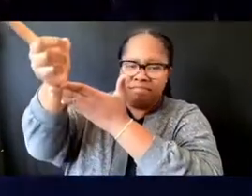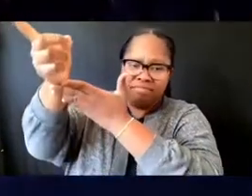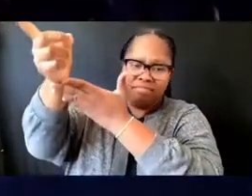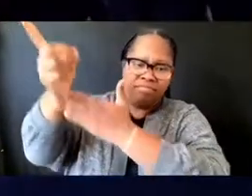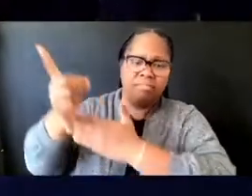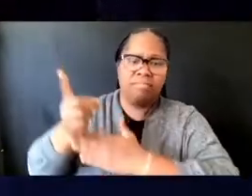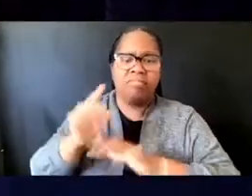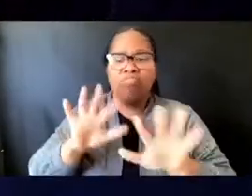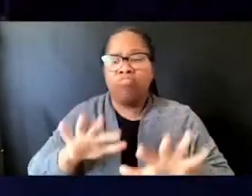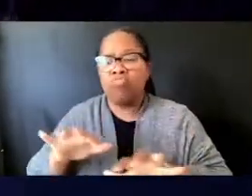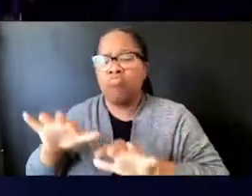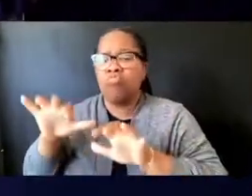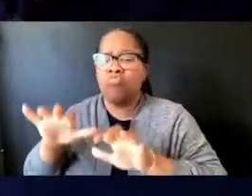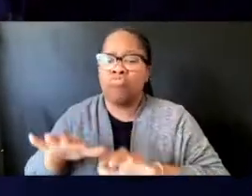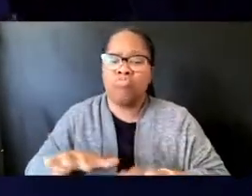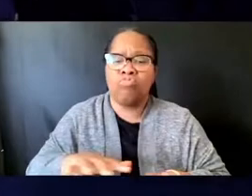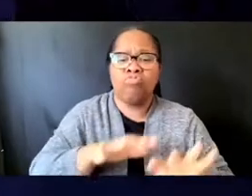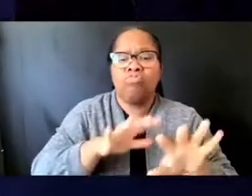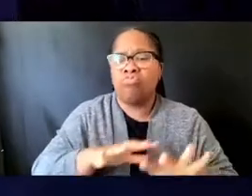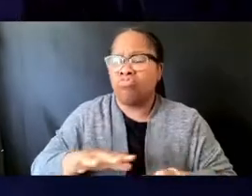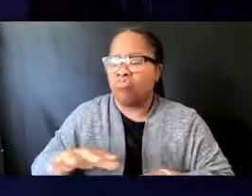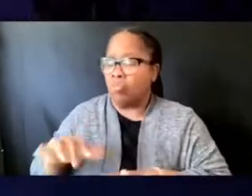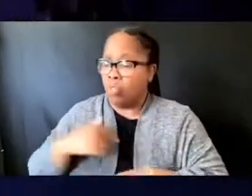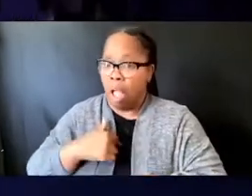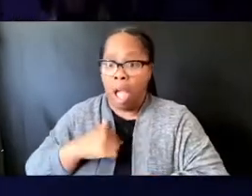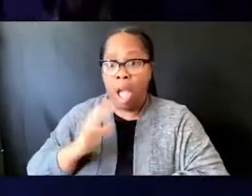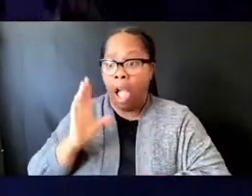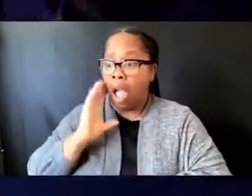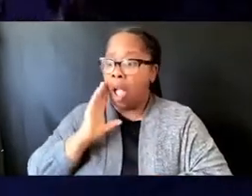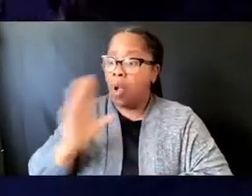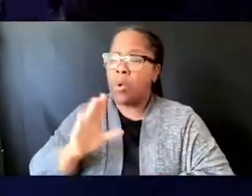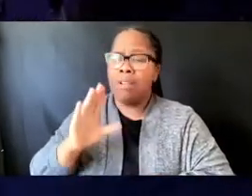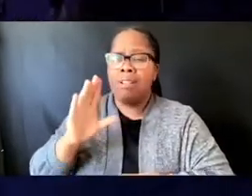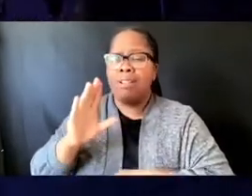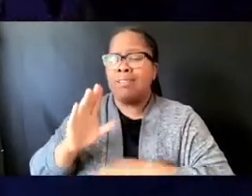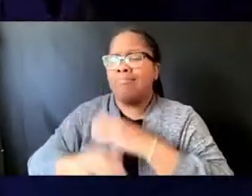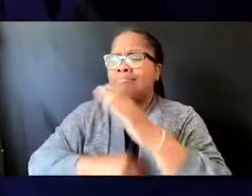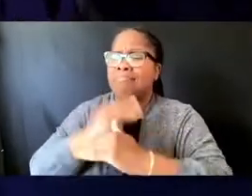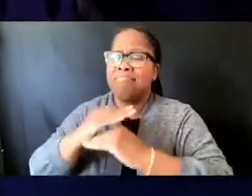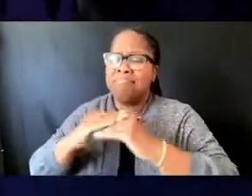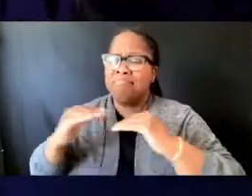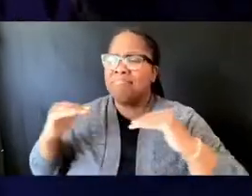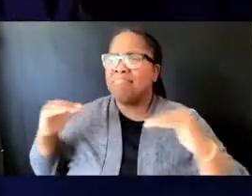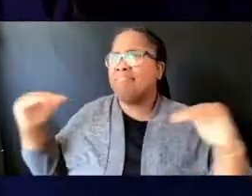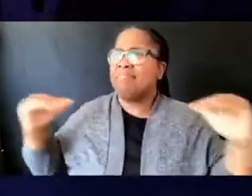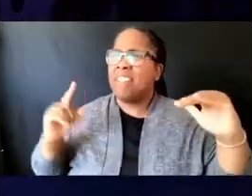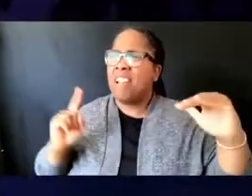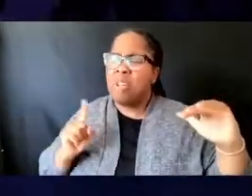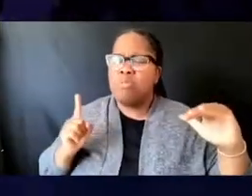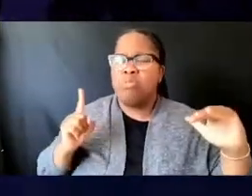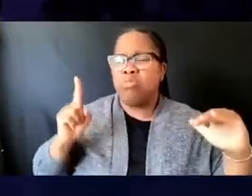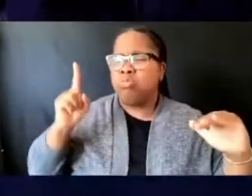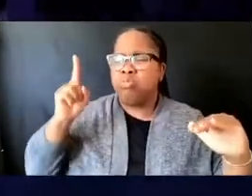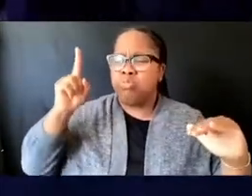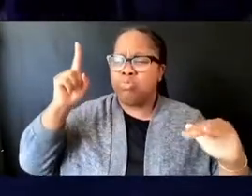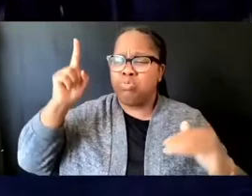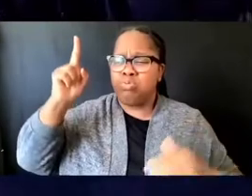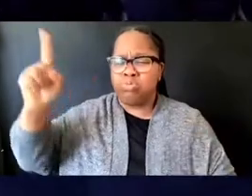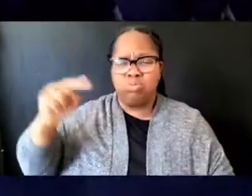I'll fly away Oh glory, I'll fly away